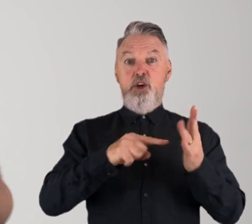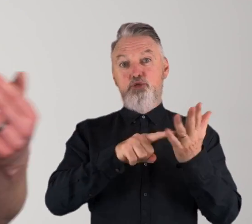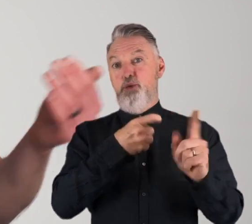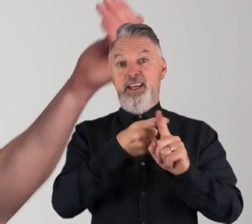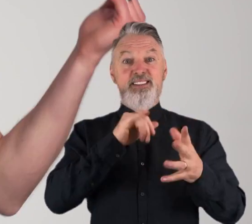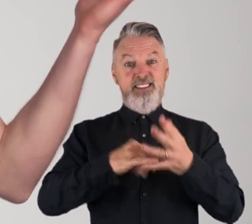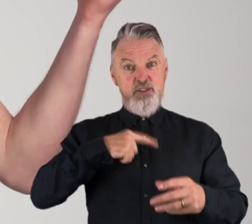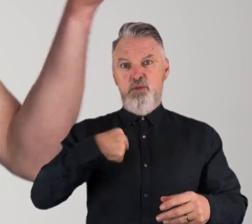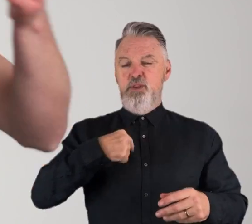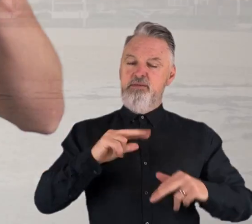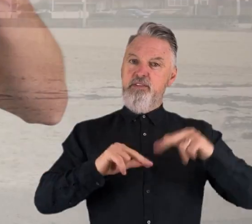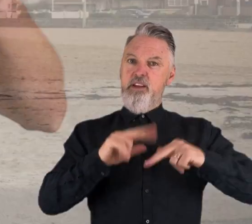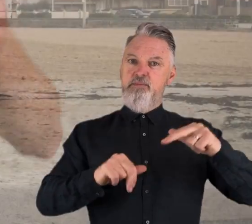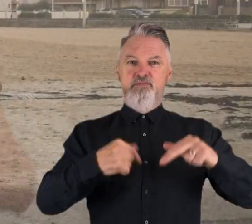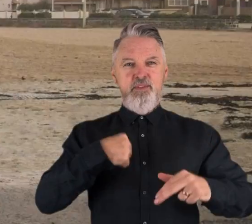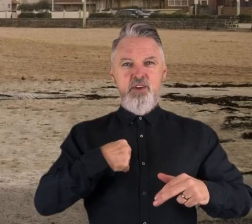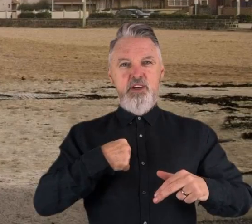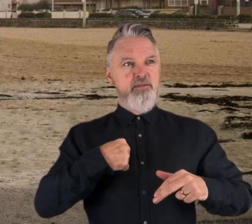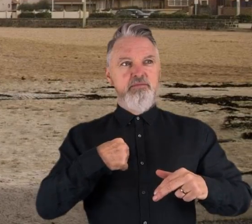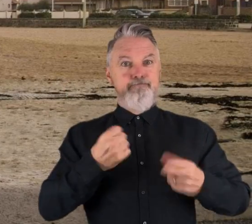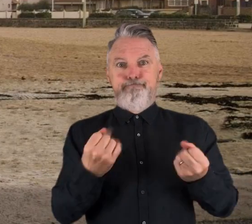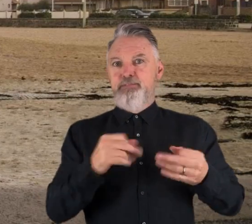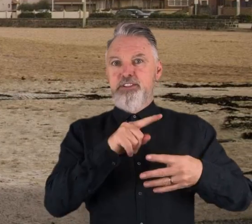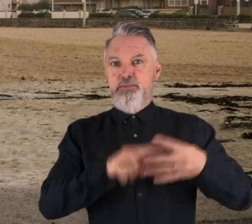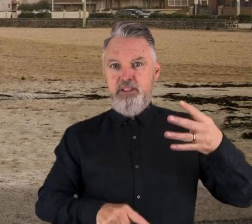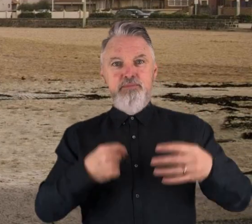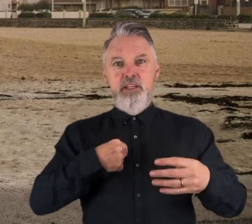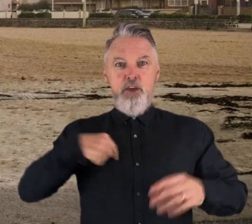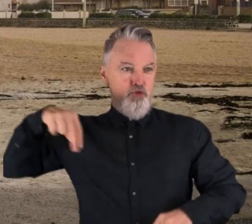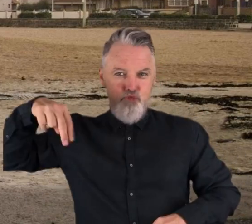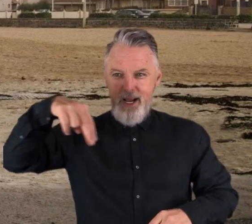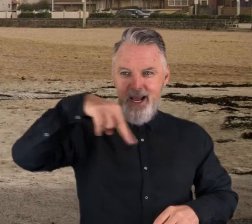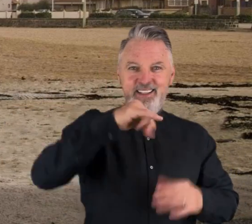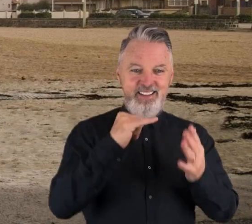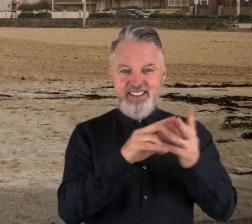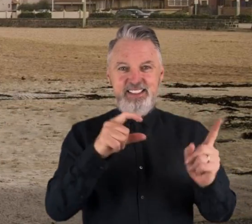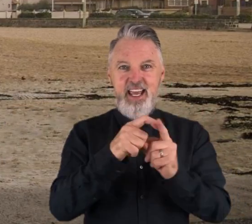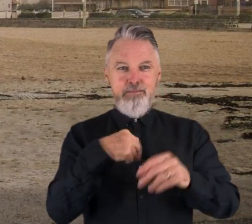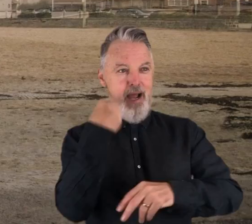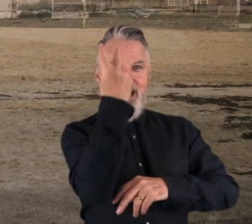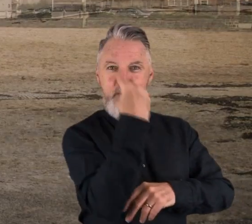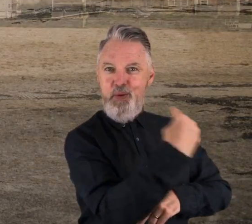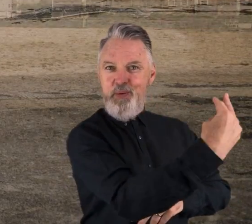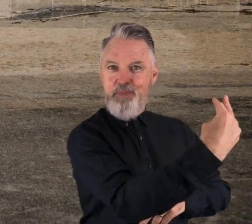I could see myself running across the sand and diving straight into the water. But if you asked, Huy, my co-founder for example.